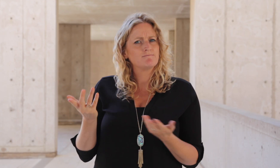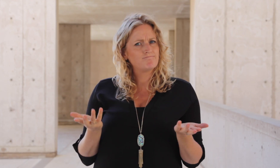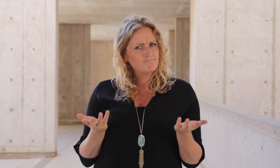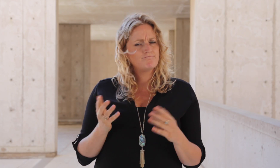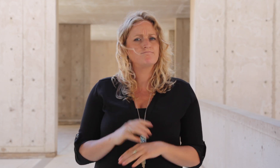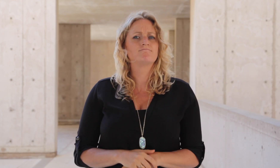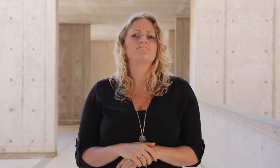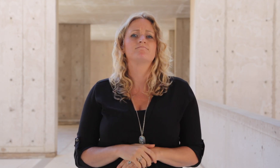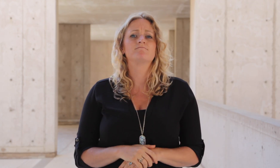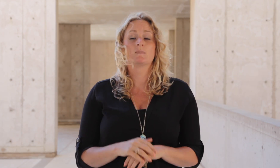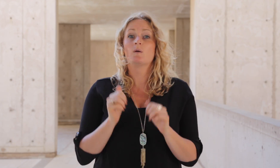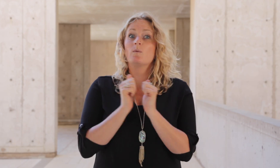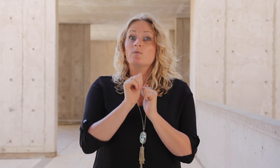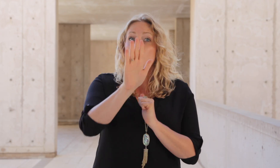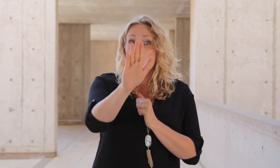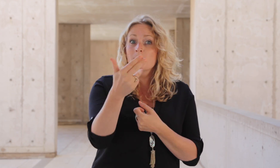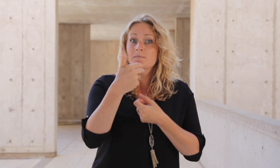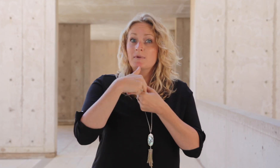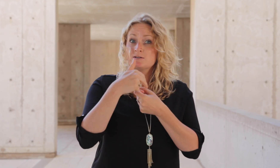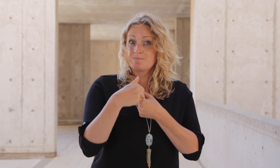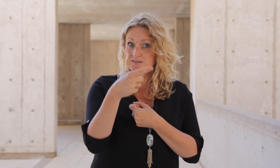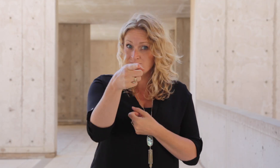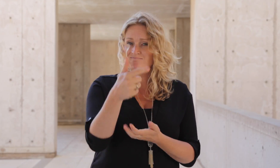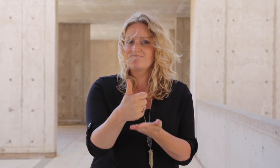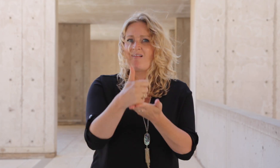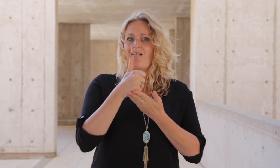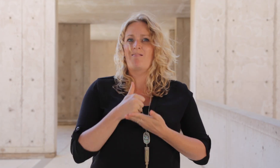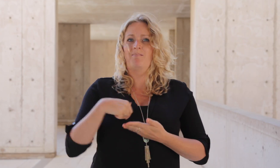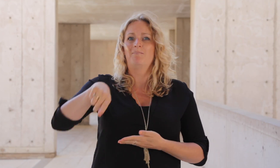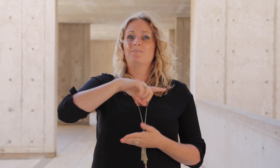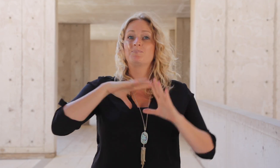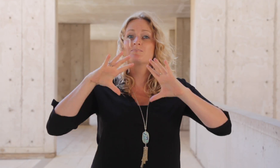With your participation, we the team of Deaf and hearing researchers,